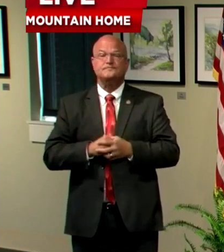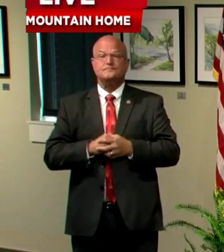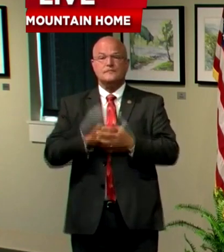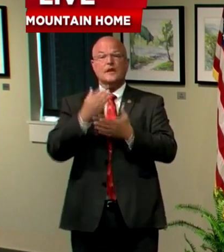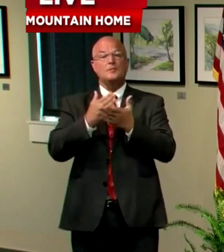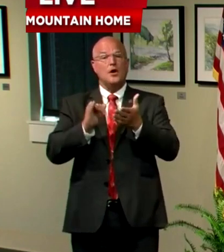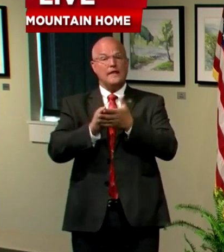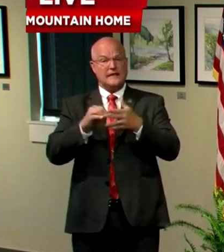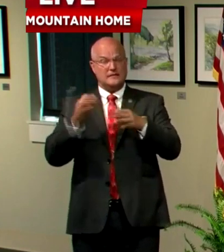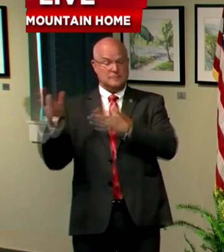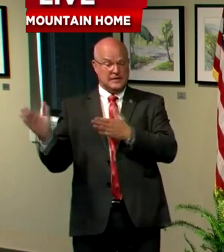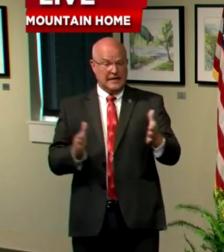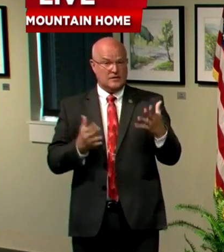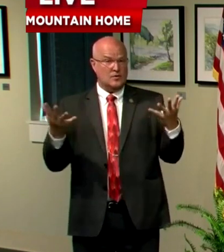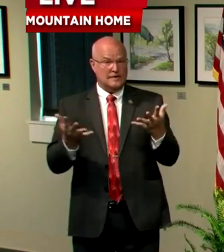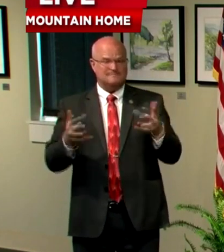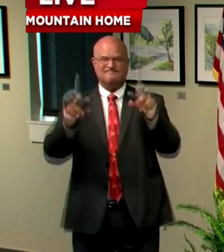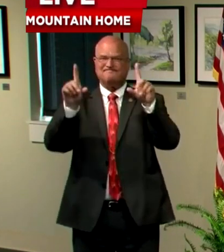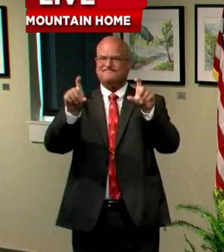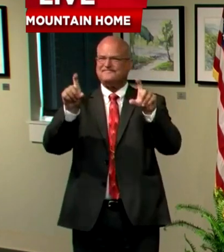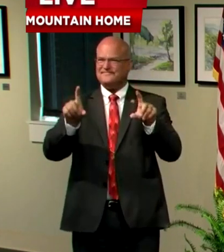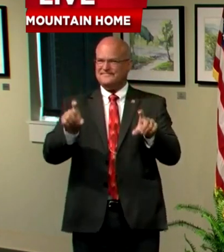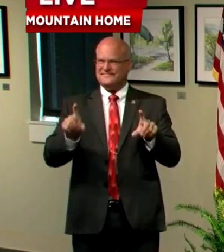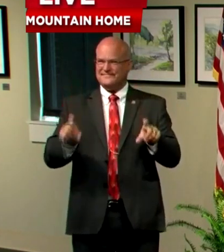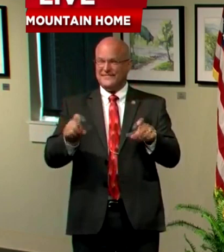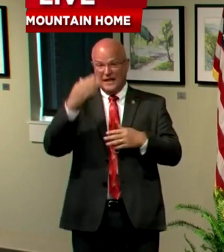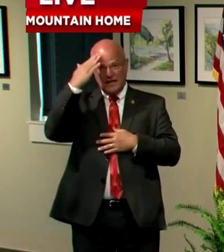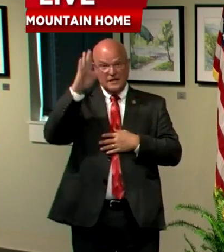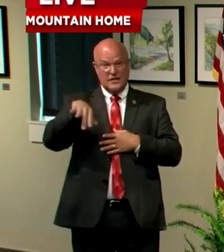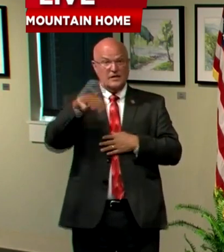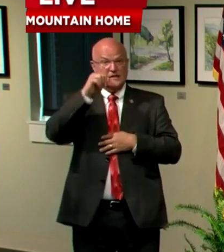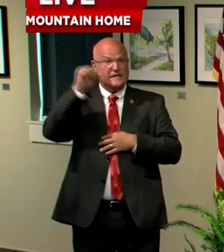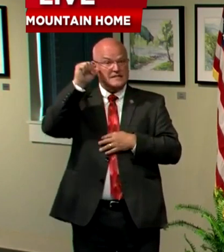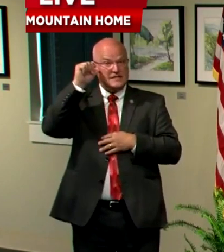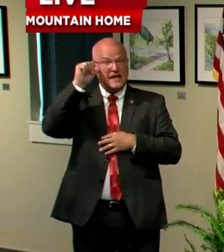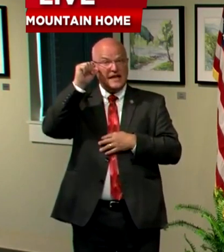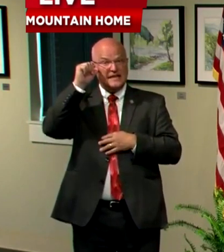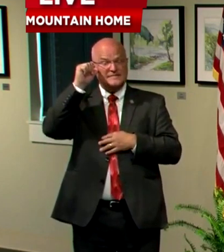HAVE TO CONTINUE TO WORK HARD TO ADDRESS AND WE CONTINUE TO DO THAT.